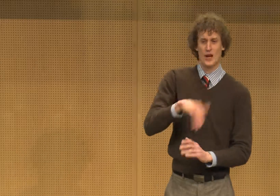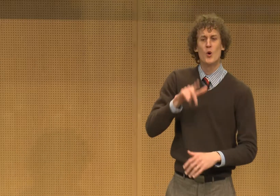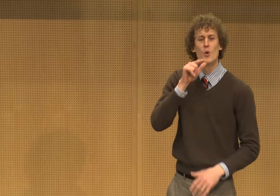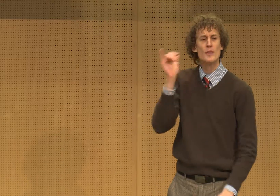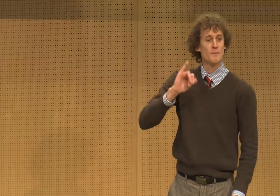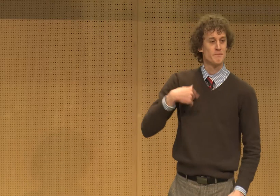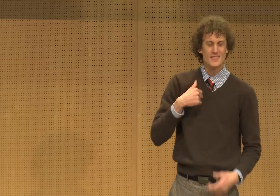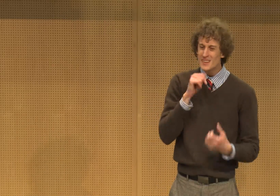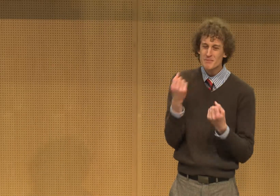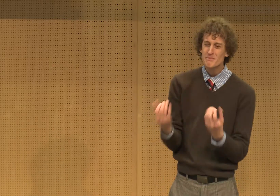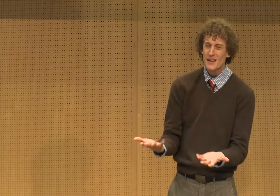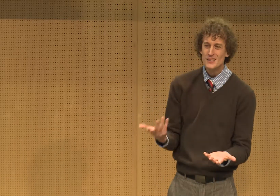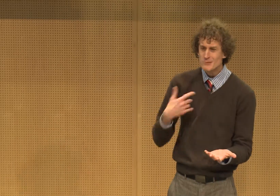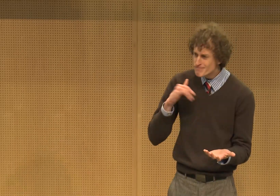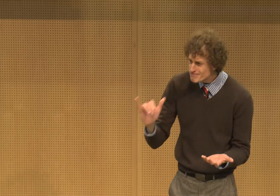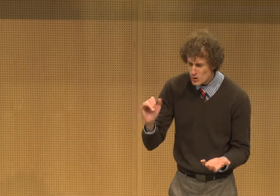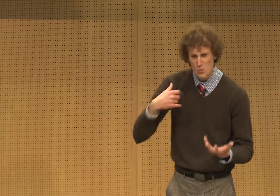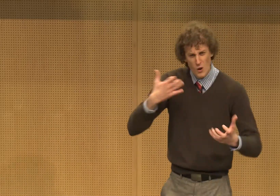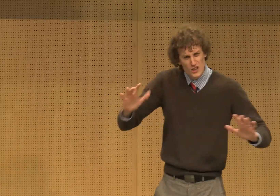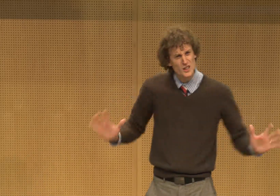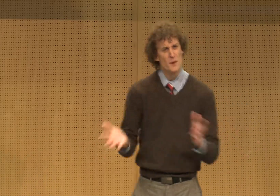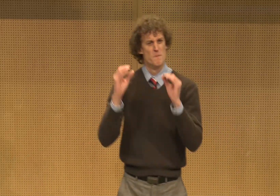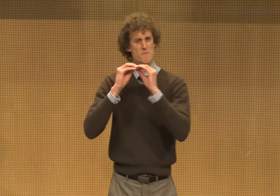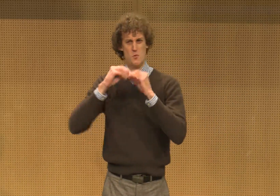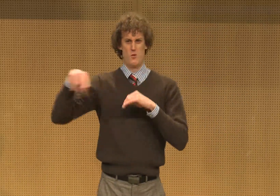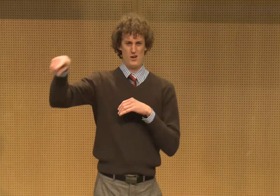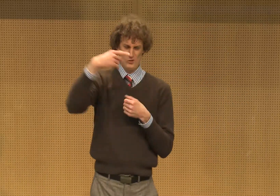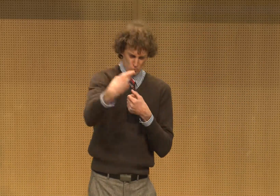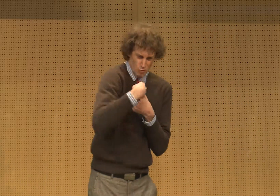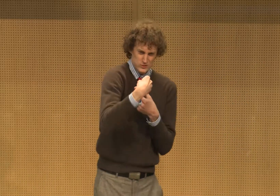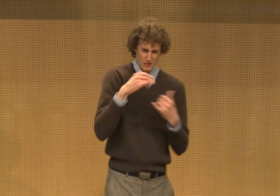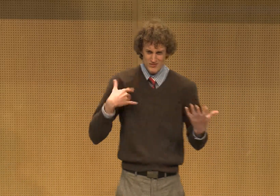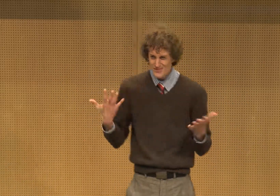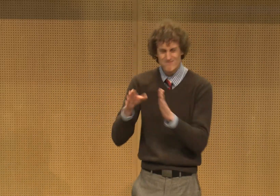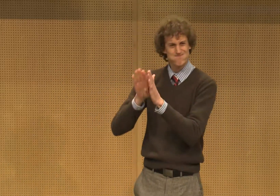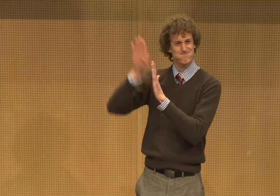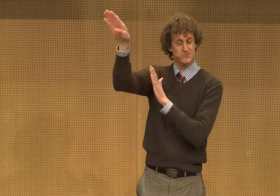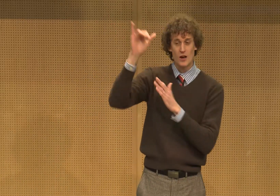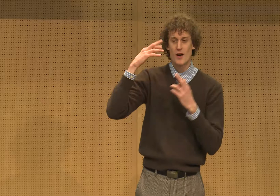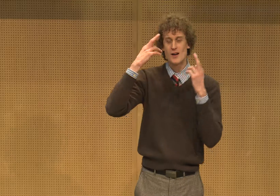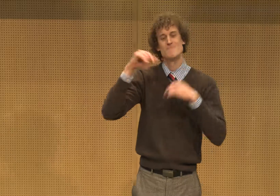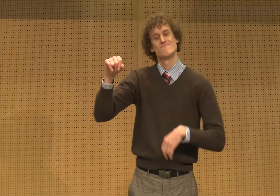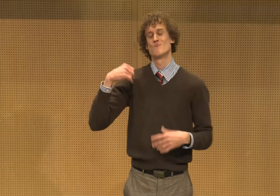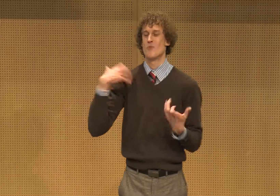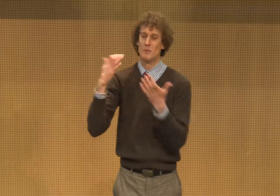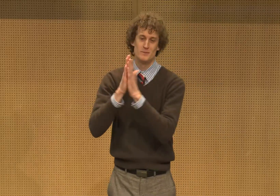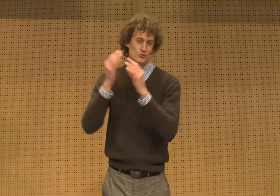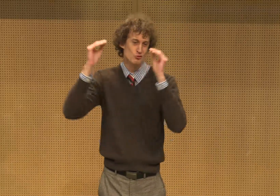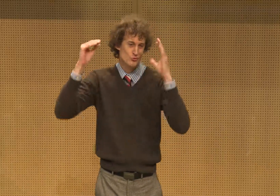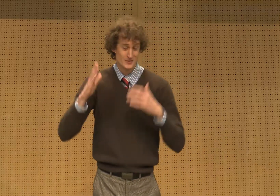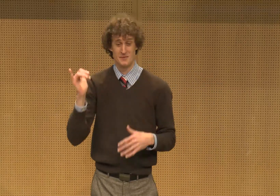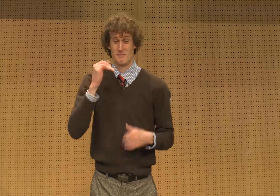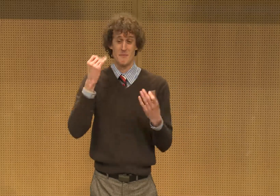and so I was working through the technology. I kind of learned the technology, and I was trying to get more people to work with me,